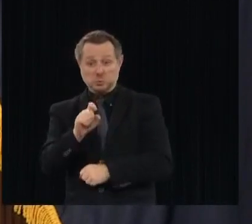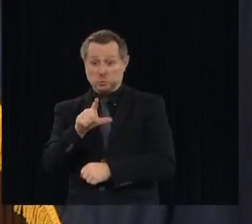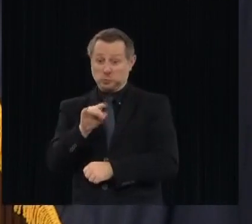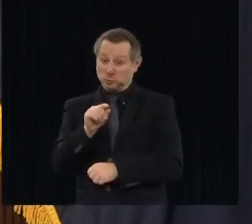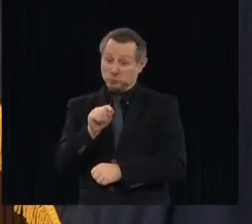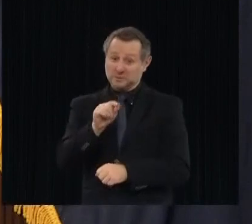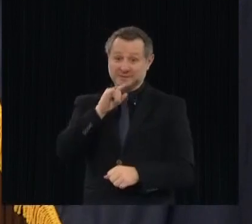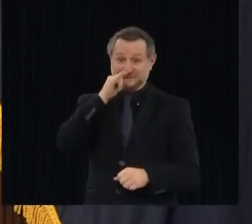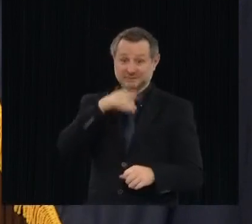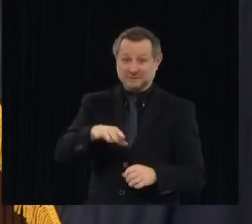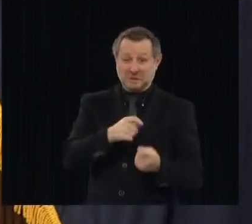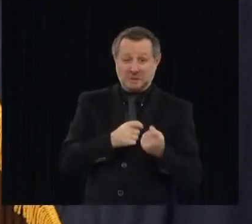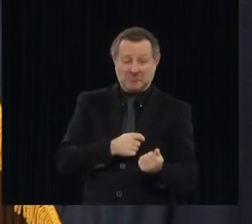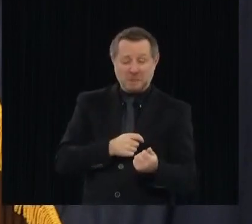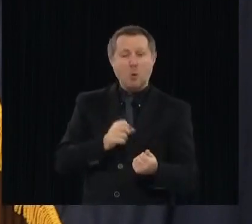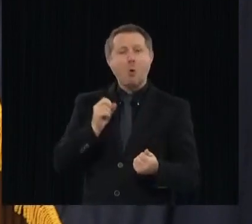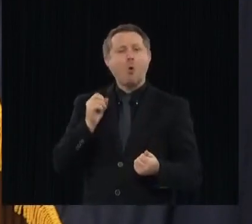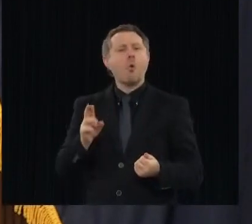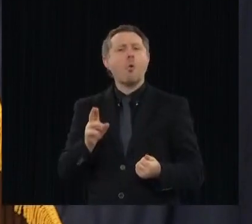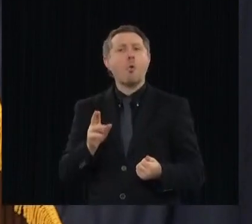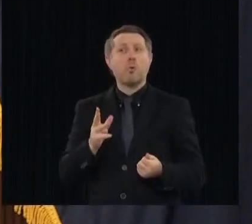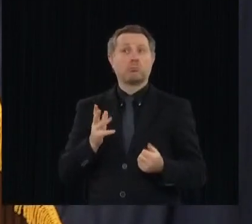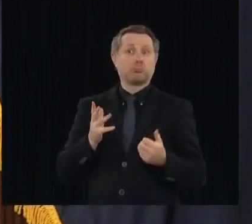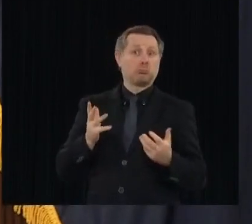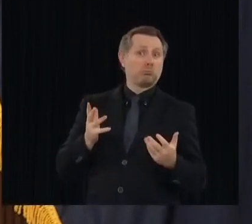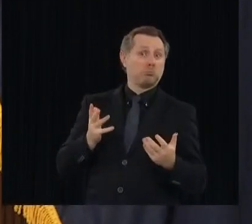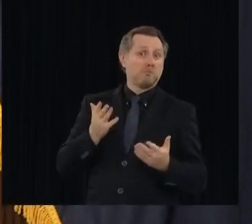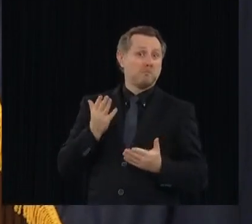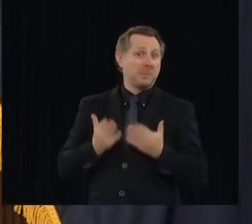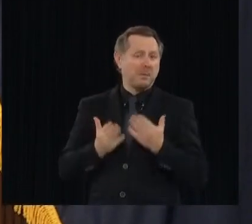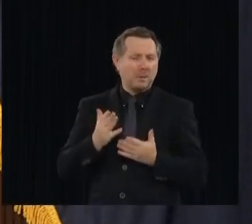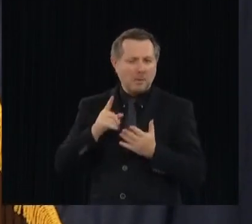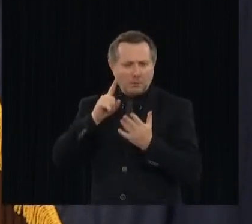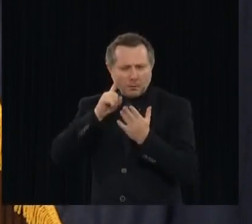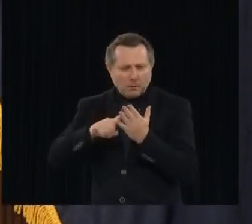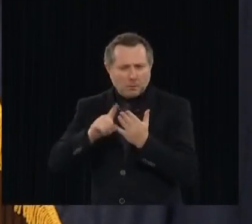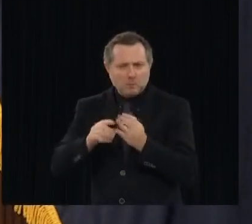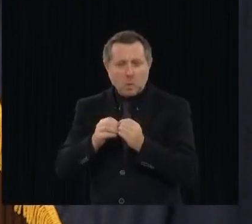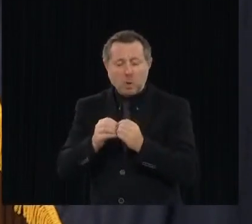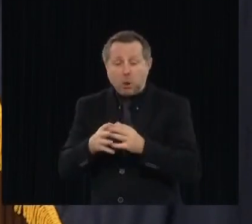REALLY IMPORTANT FOR TO US GET THE FACTS ON IS THIS JUST 120